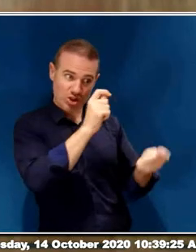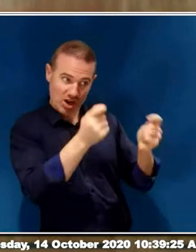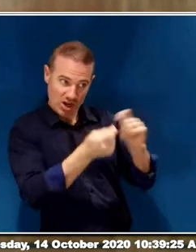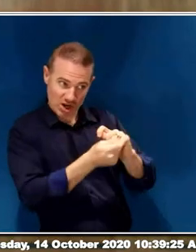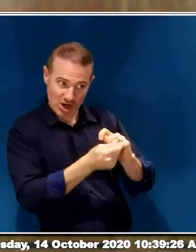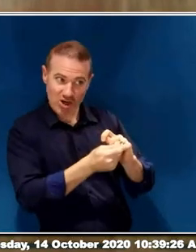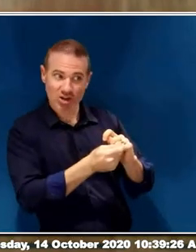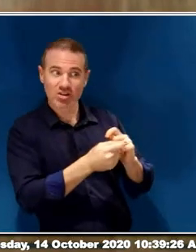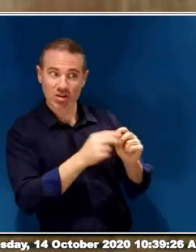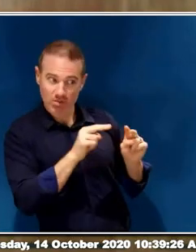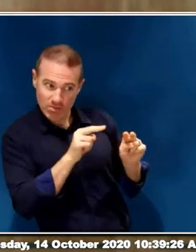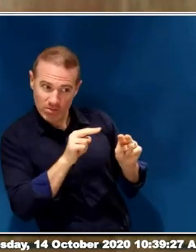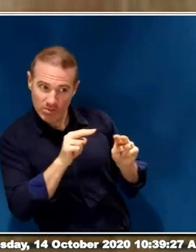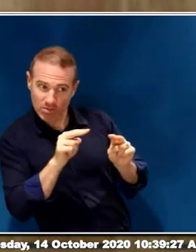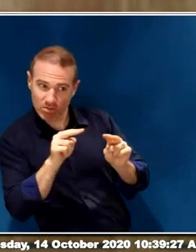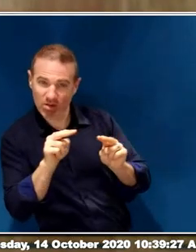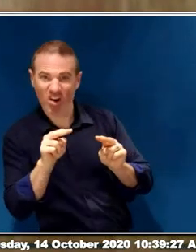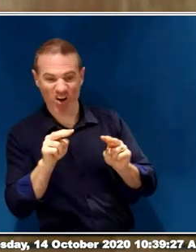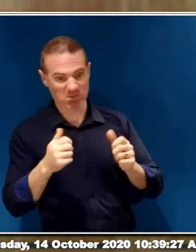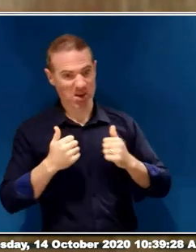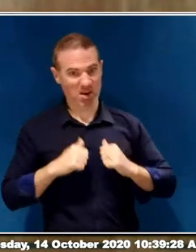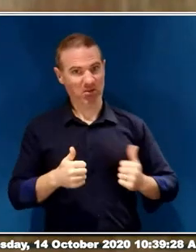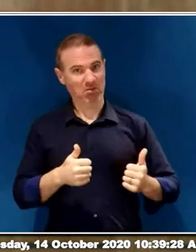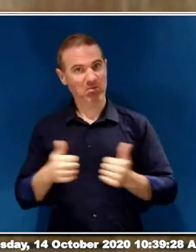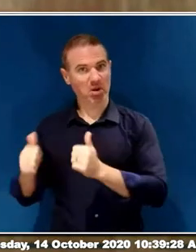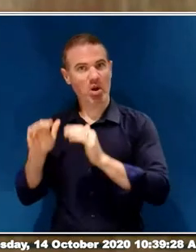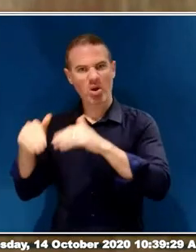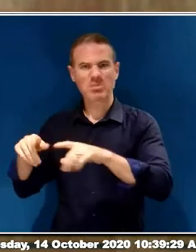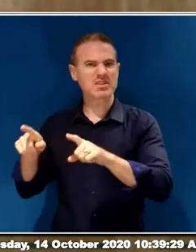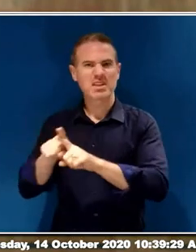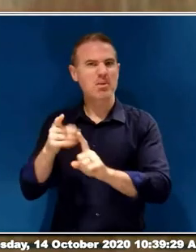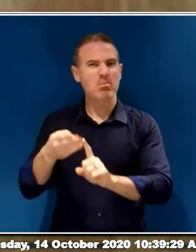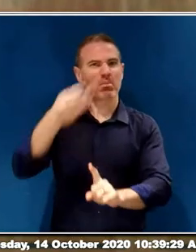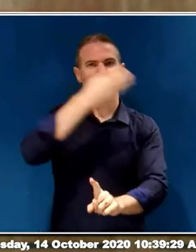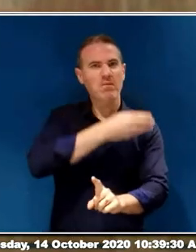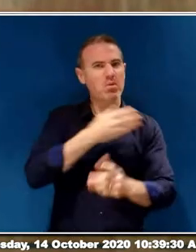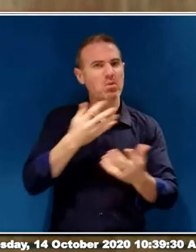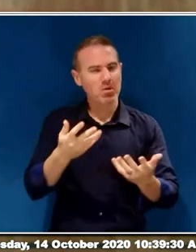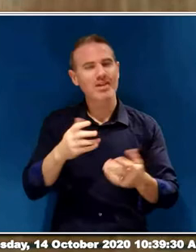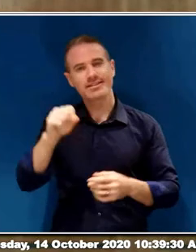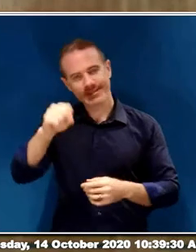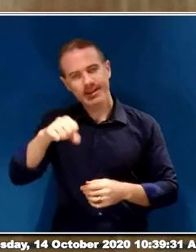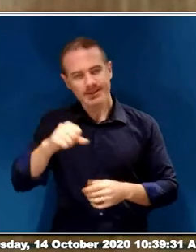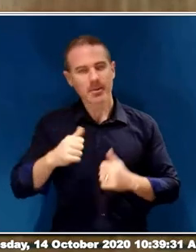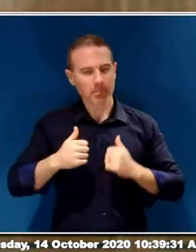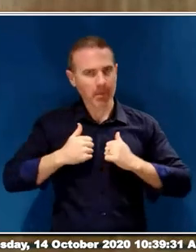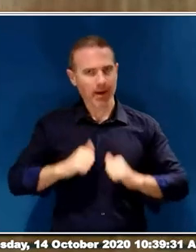I mean obviously his behaviour was still of serious concern and had increased